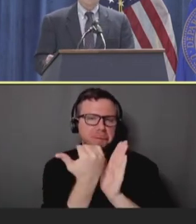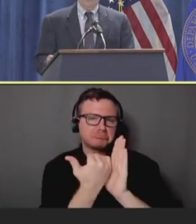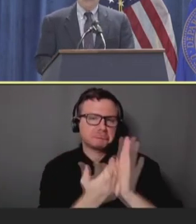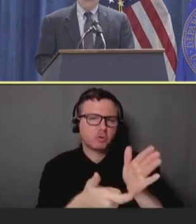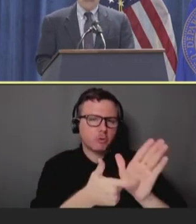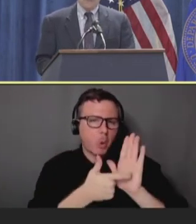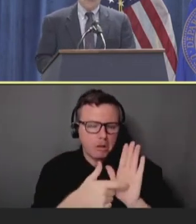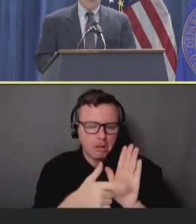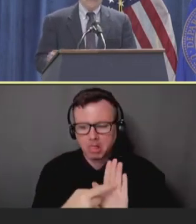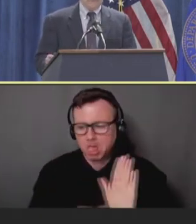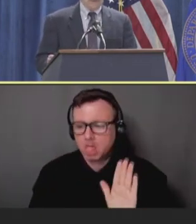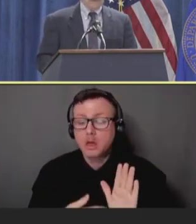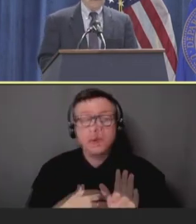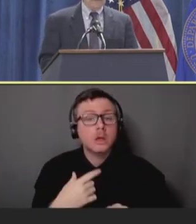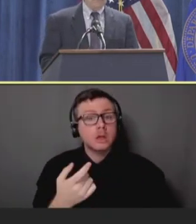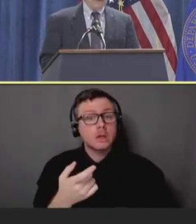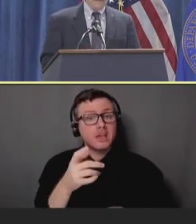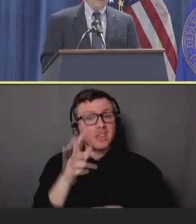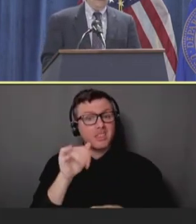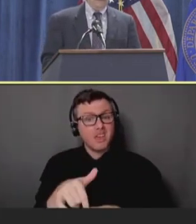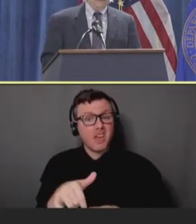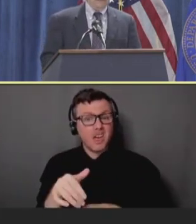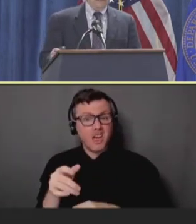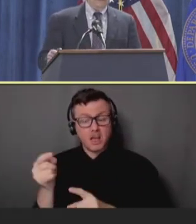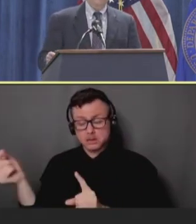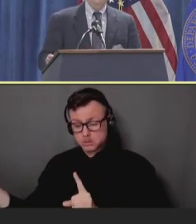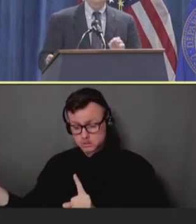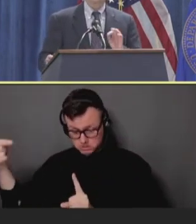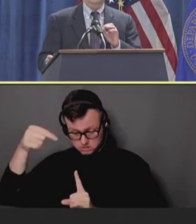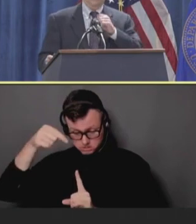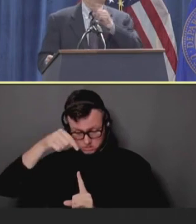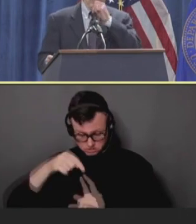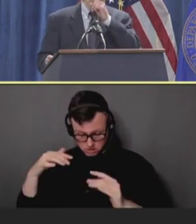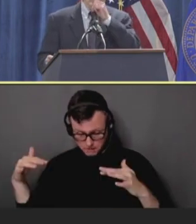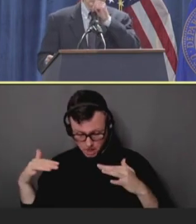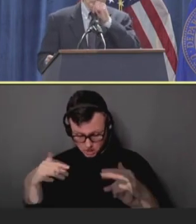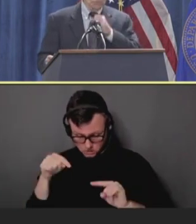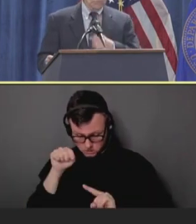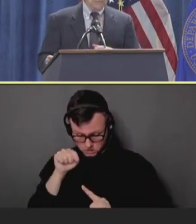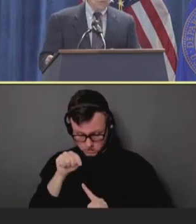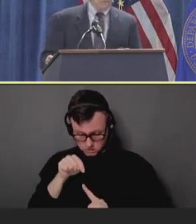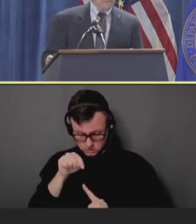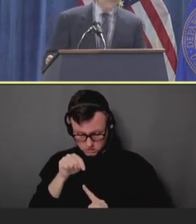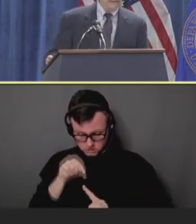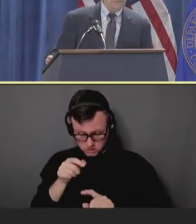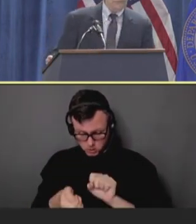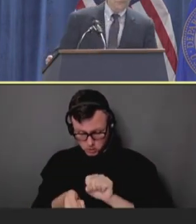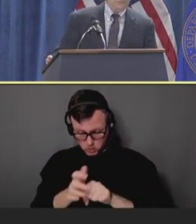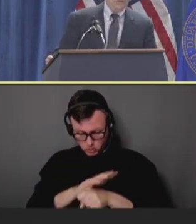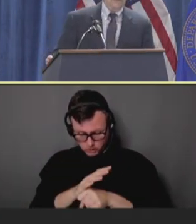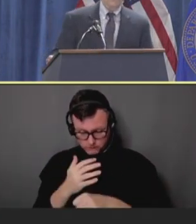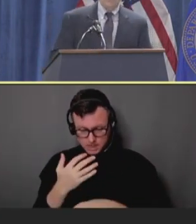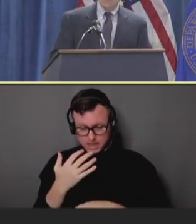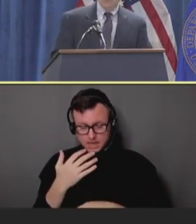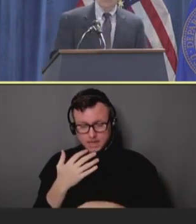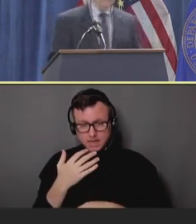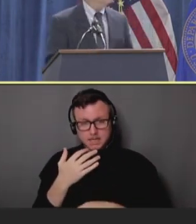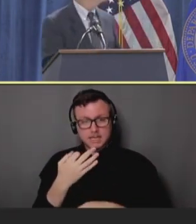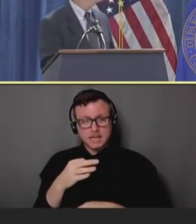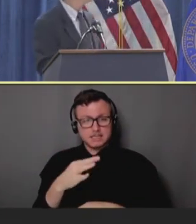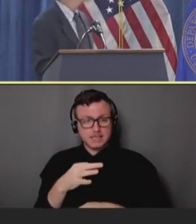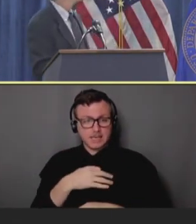And the center of that battle involved -- excuse me -- COVID Vaccines for Children.